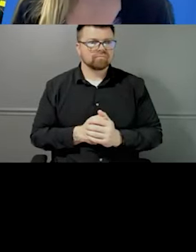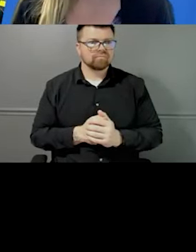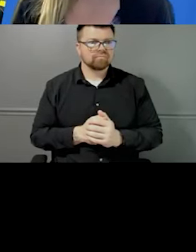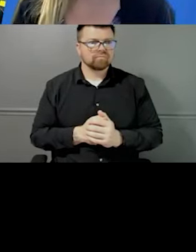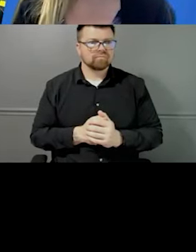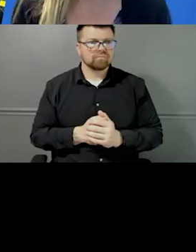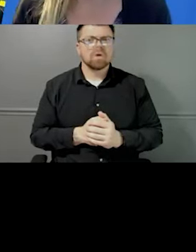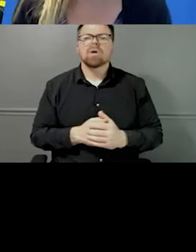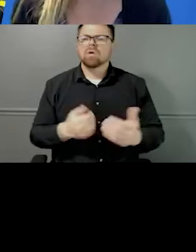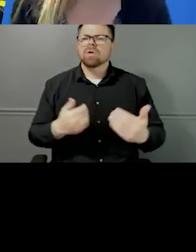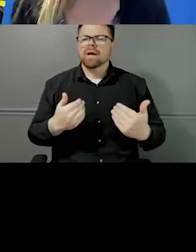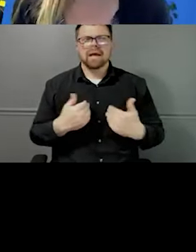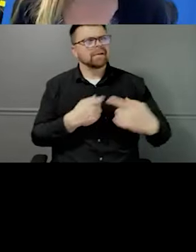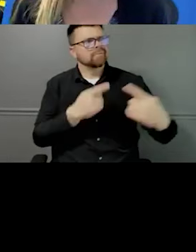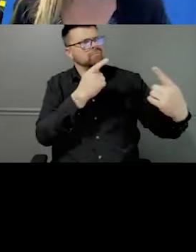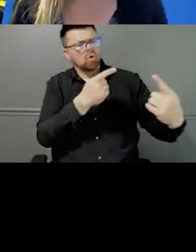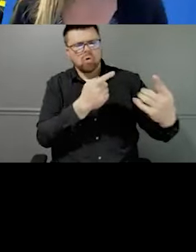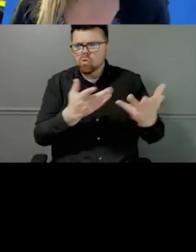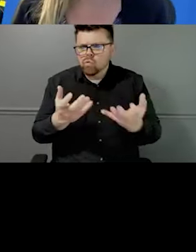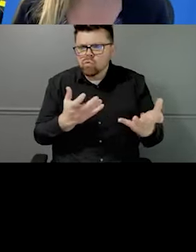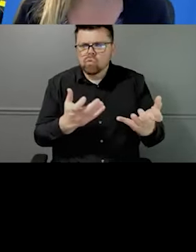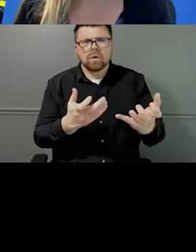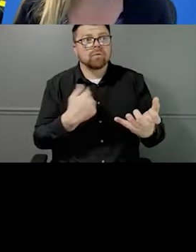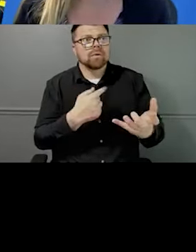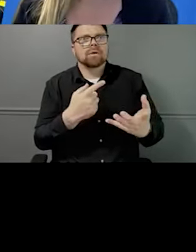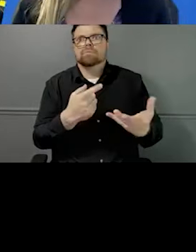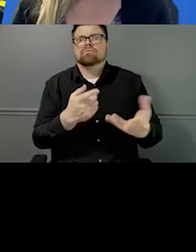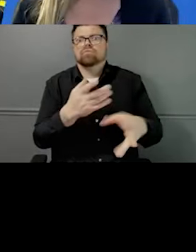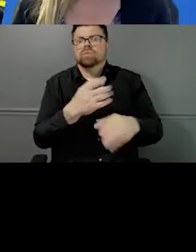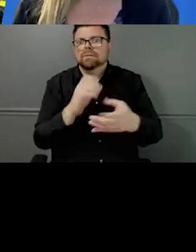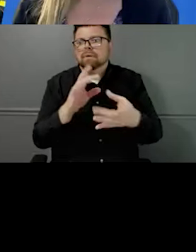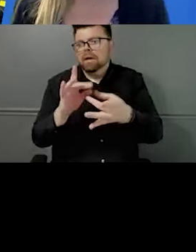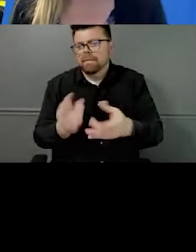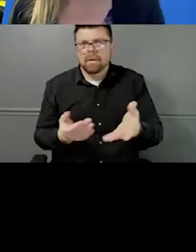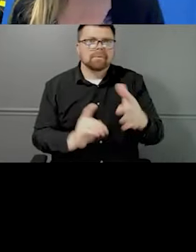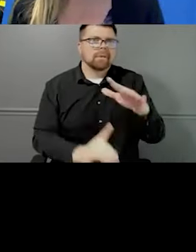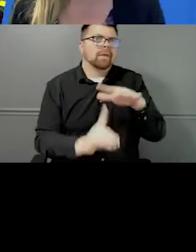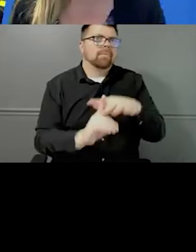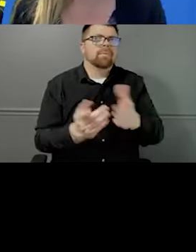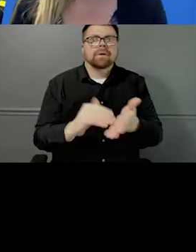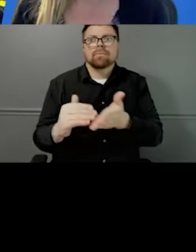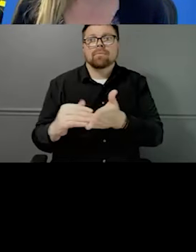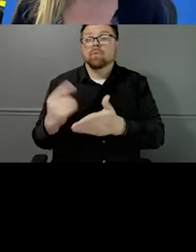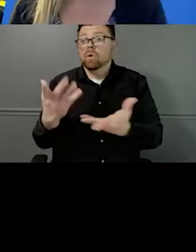and we received this comment over and over again, we'd like one implementation,